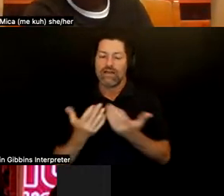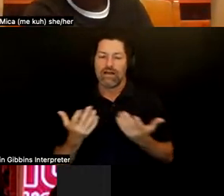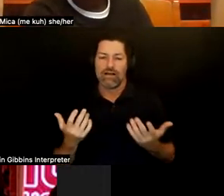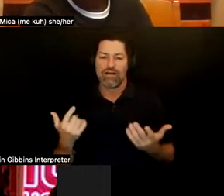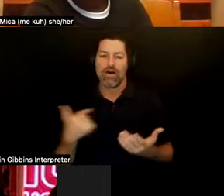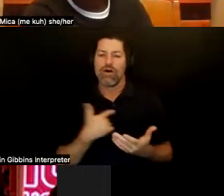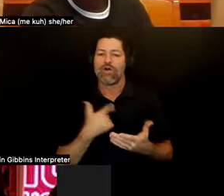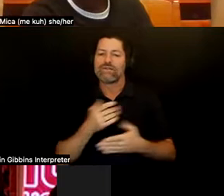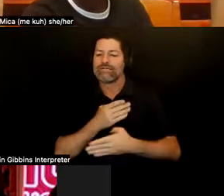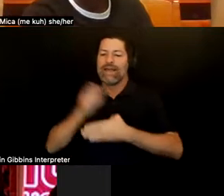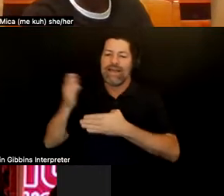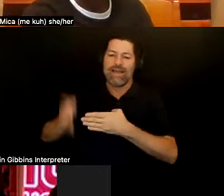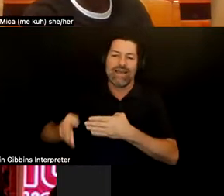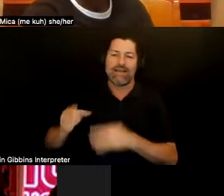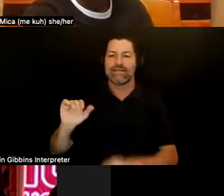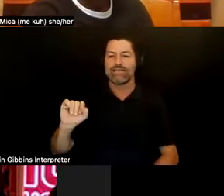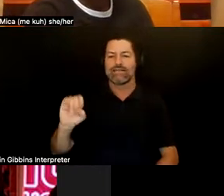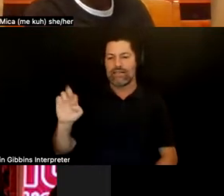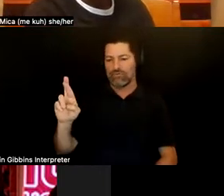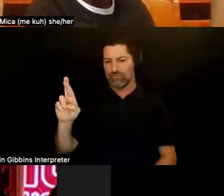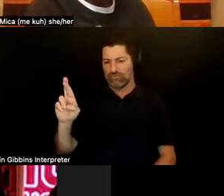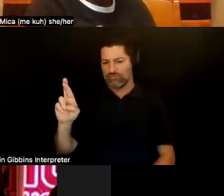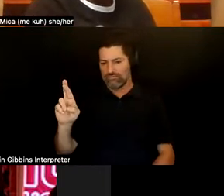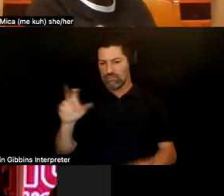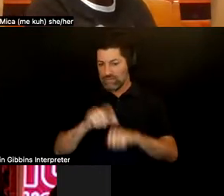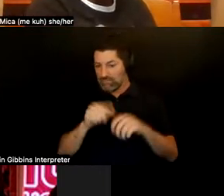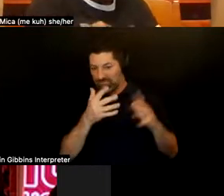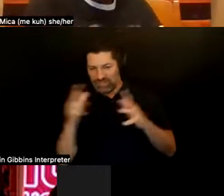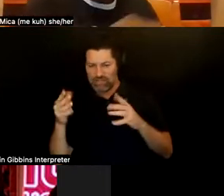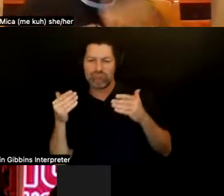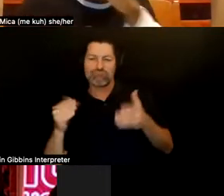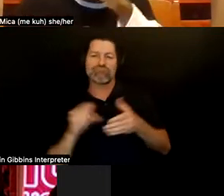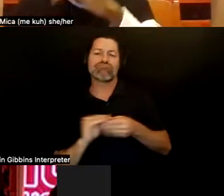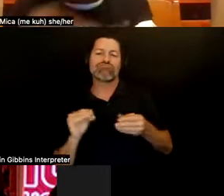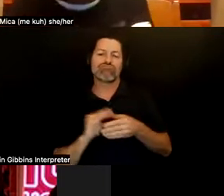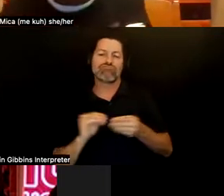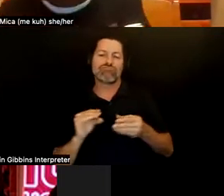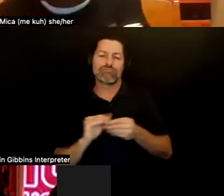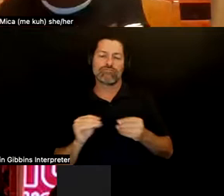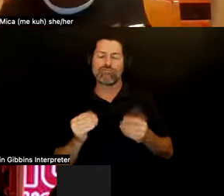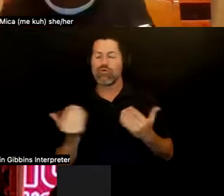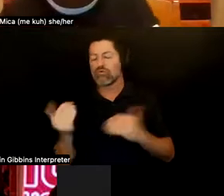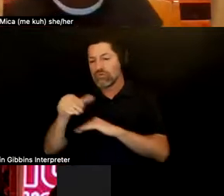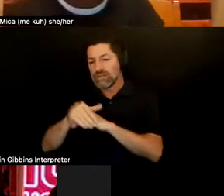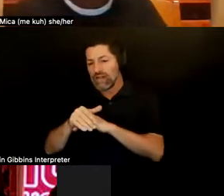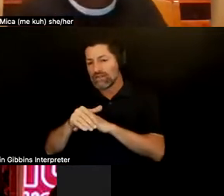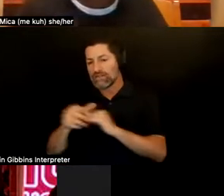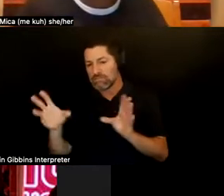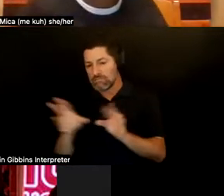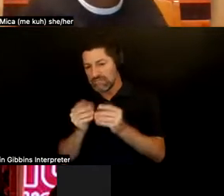our seder. 20:17:58 So this is how i'll end our our our talk tonight, too. 20:18:04 I did not write this, but It's called